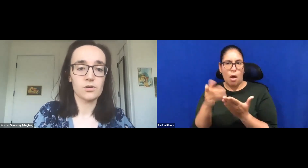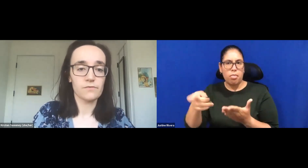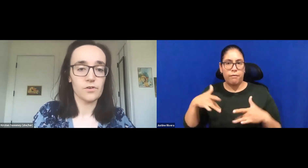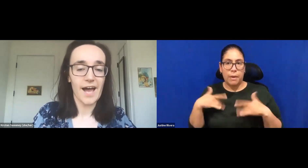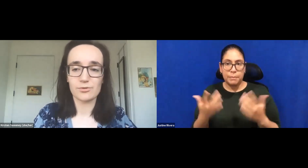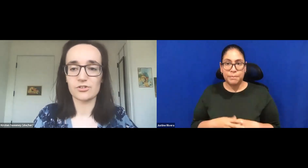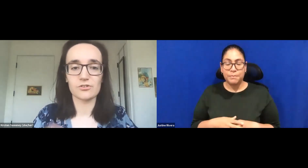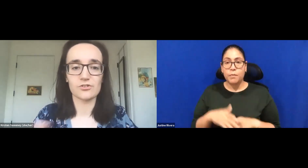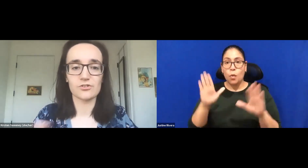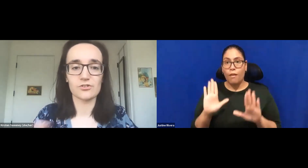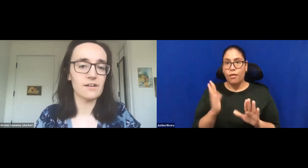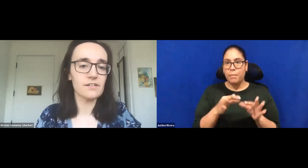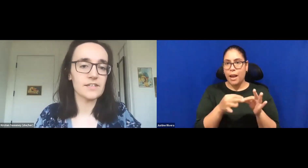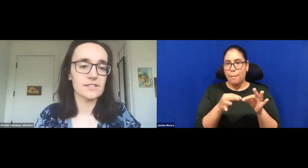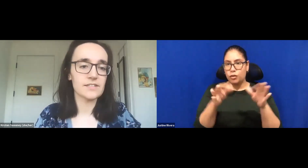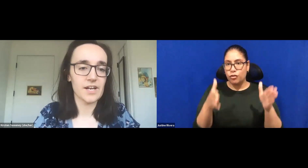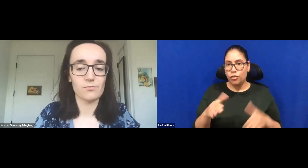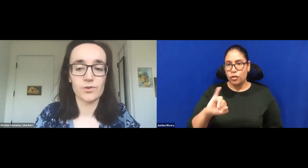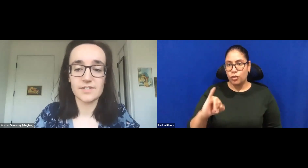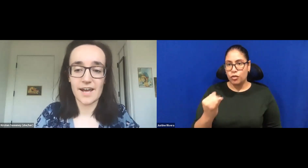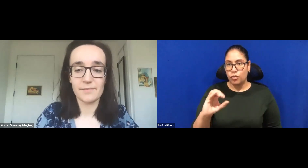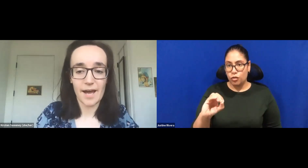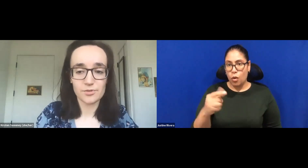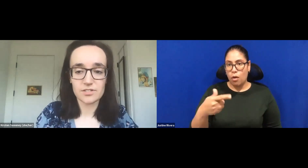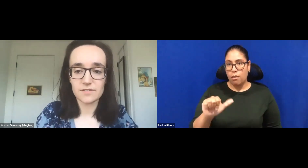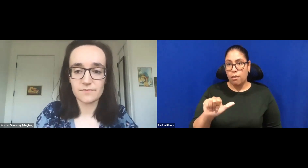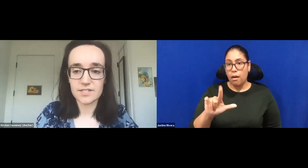wonderful captioner Jo Gayle is providing real time captions for